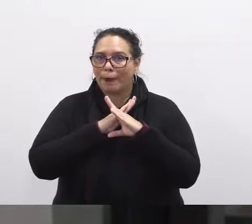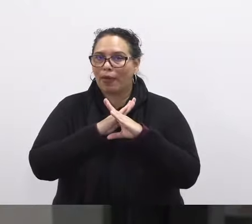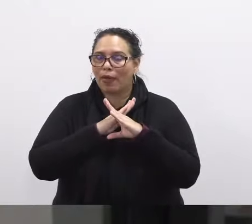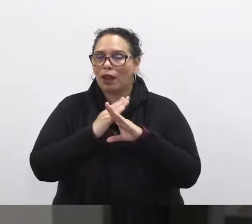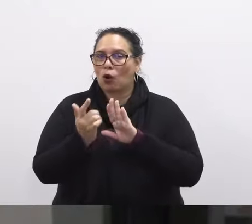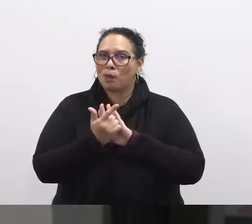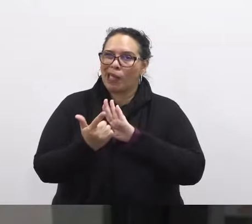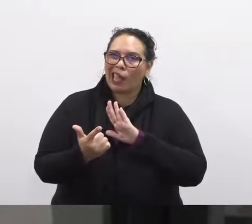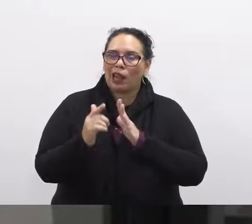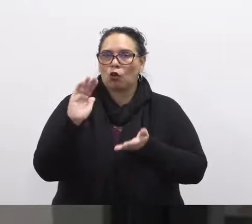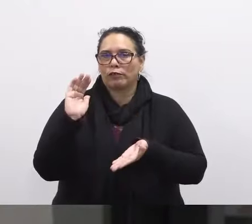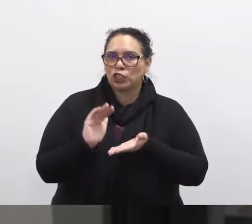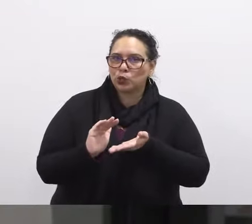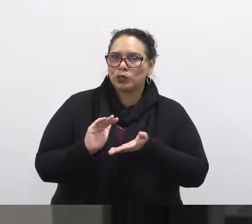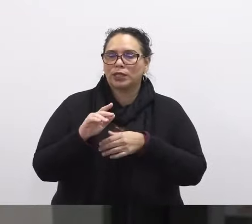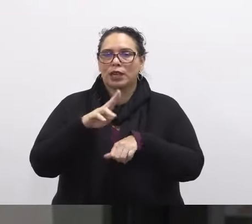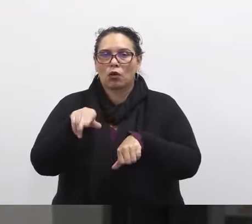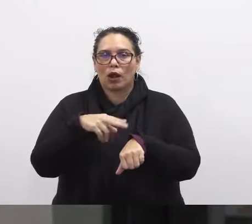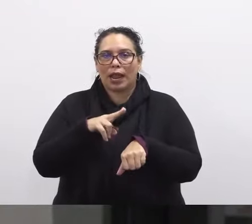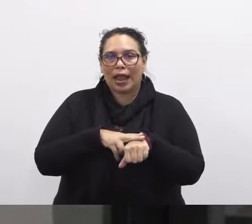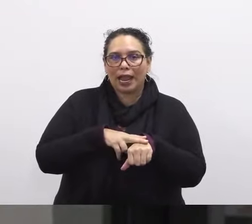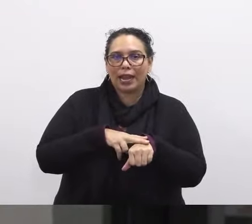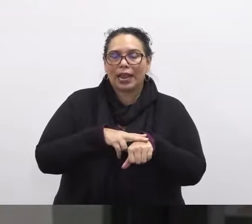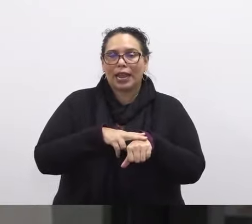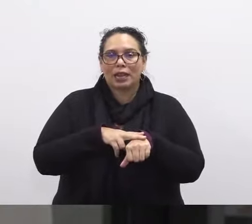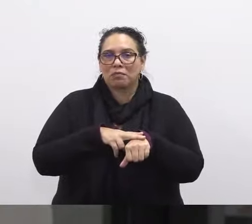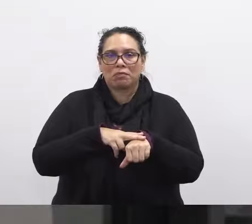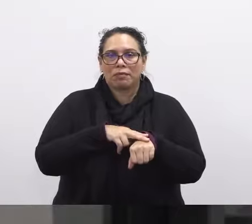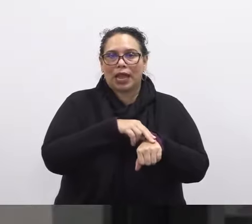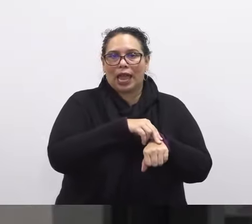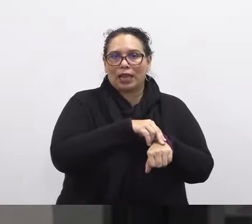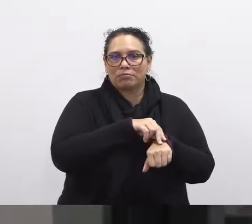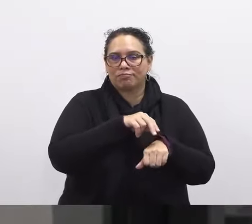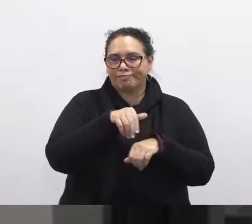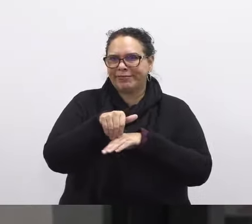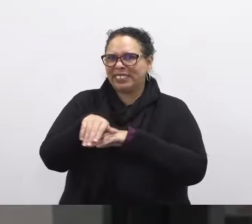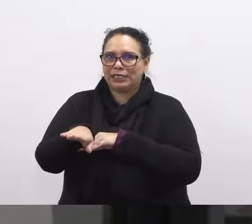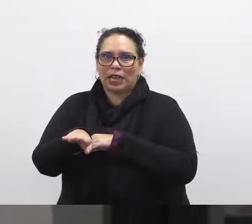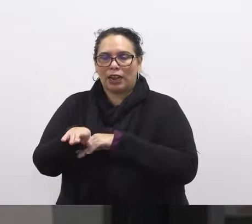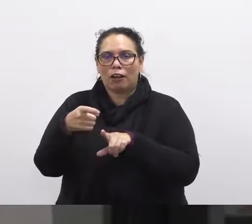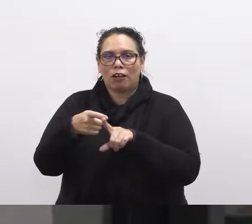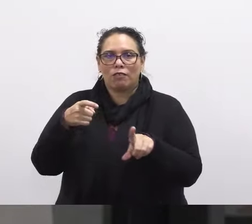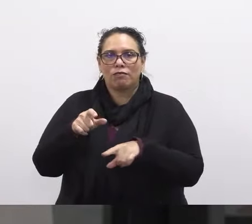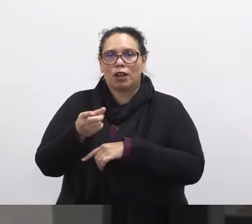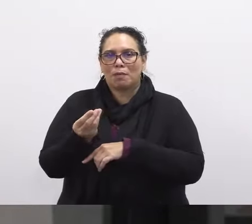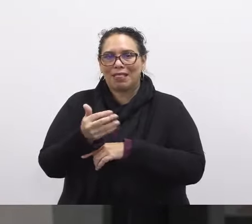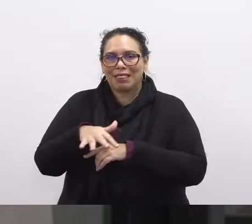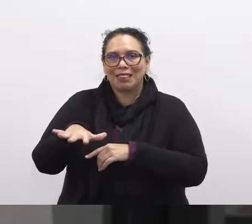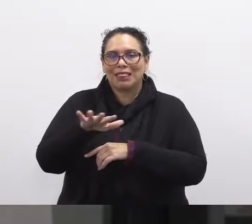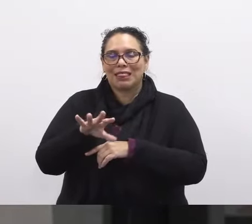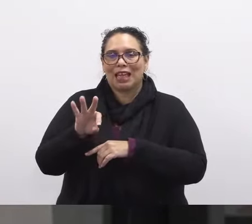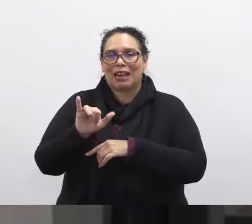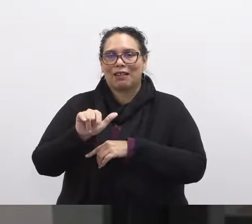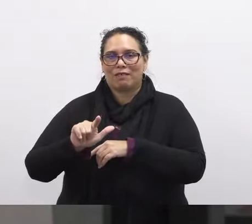or reducing organics and diverting it from the landfill, including all residential and commercial organic waste.